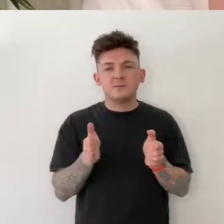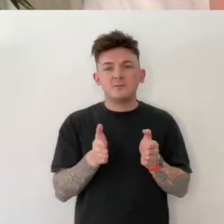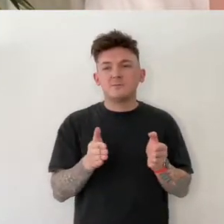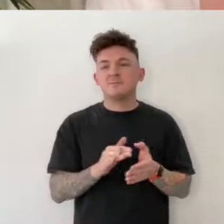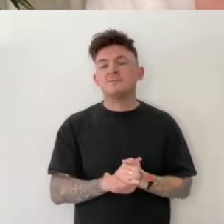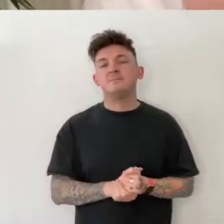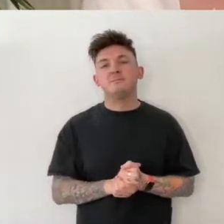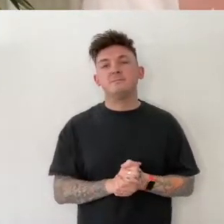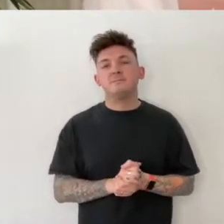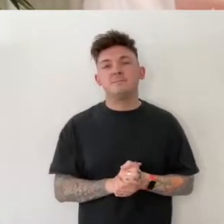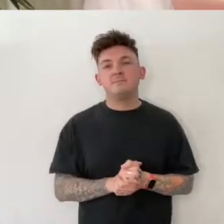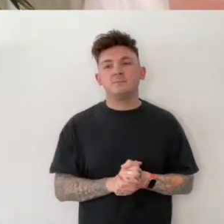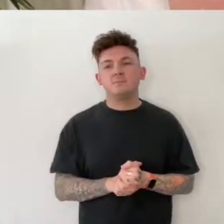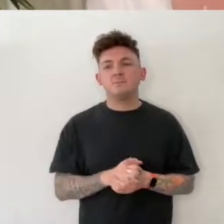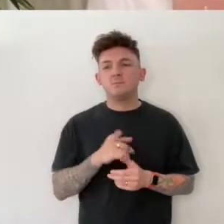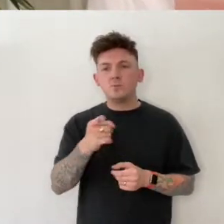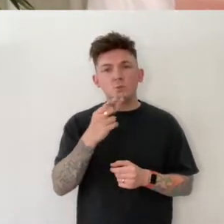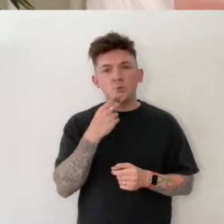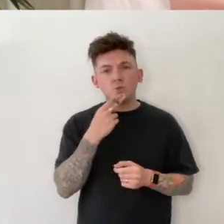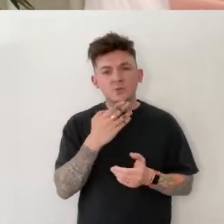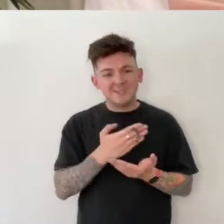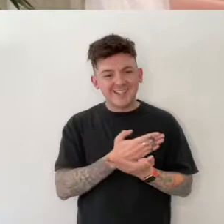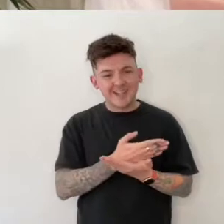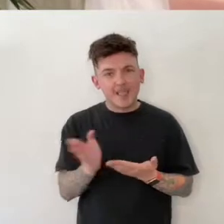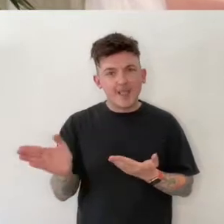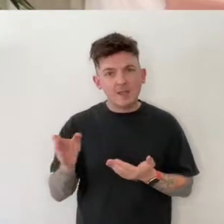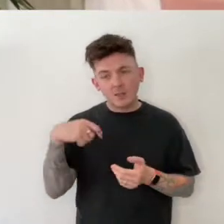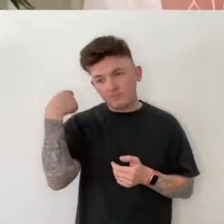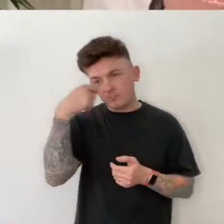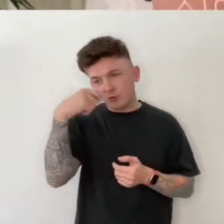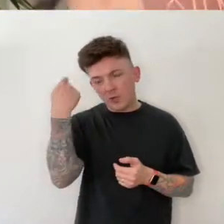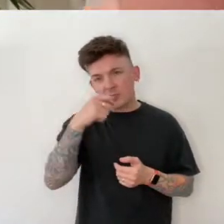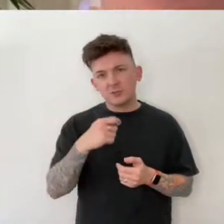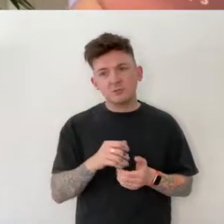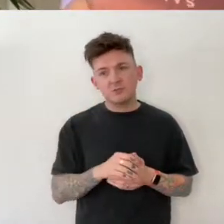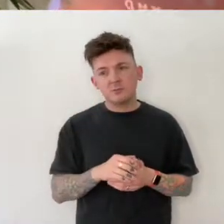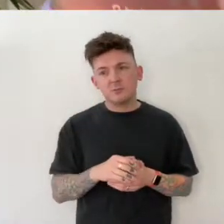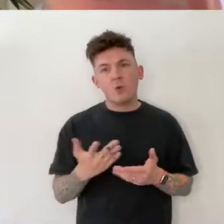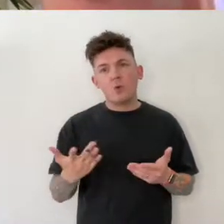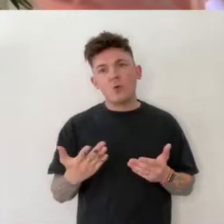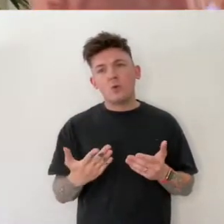on. so do you use a clean brush? like there's nothing on it or is that a wee bit of shadow